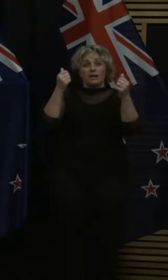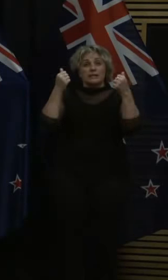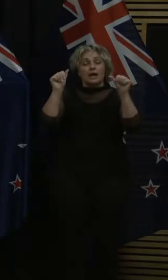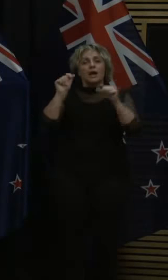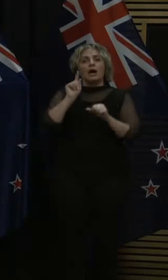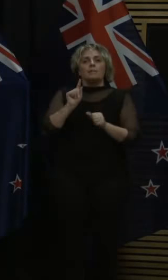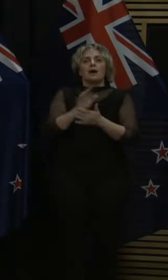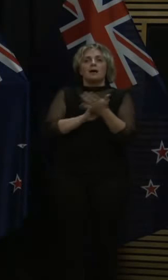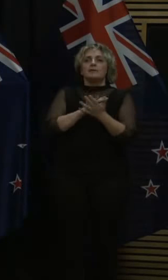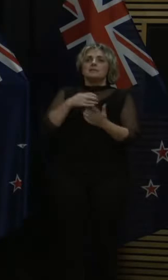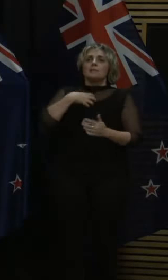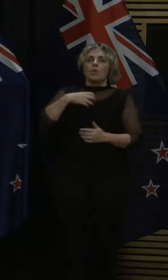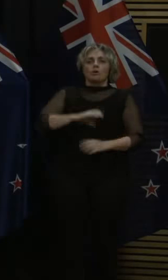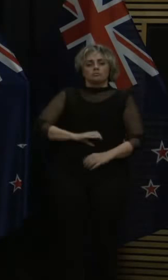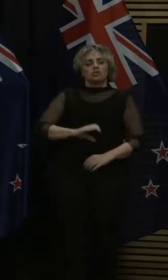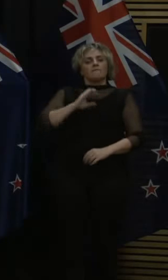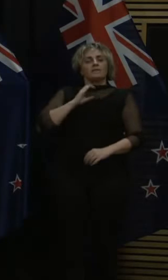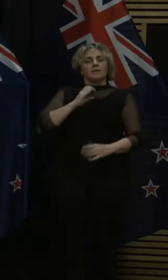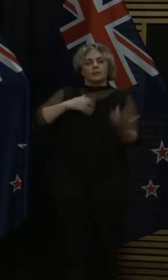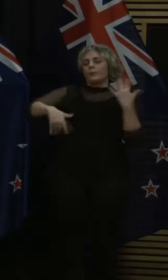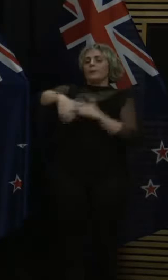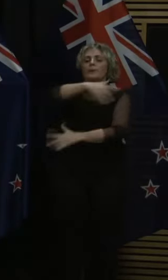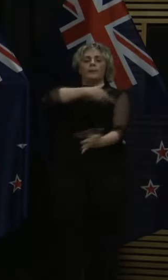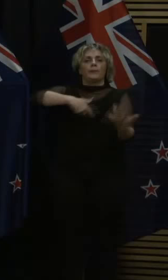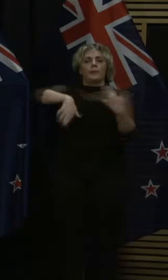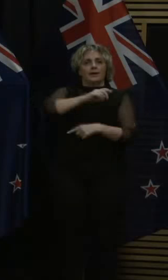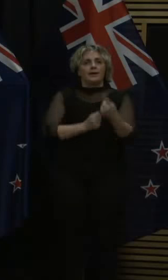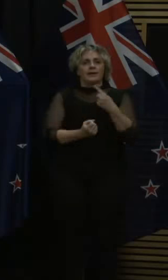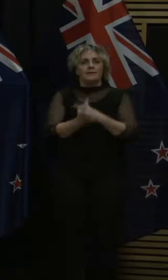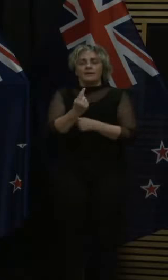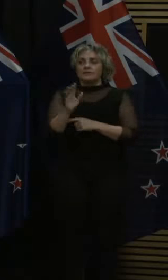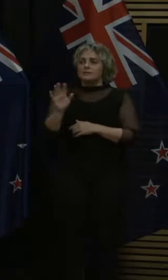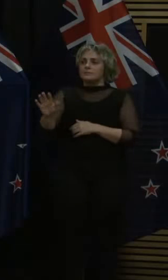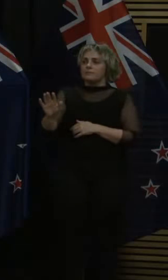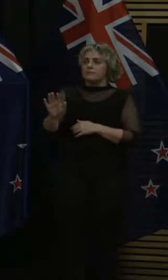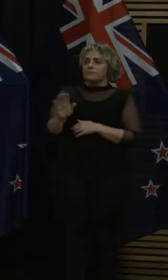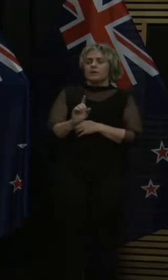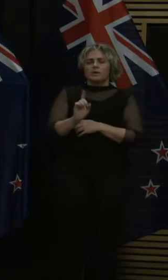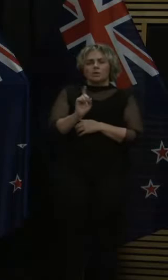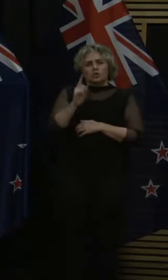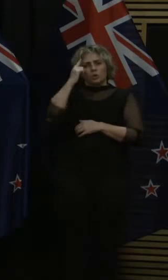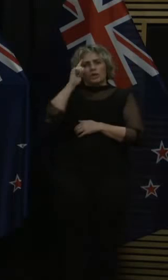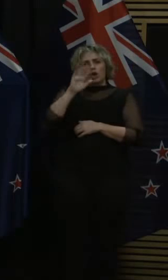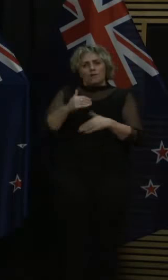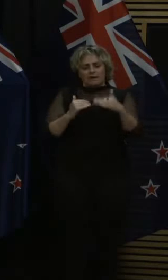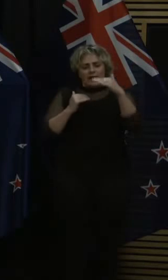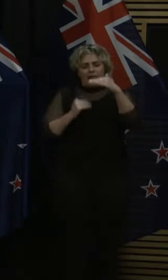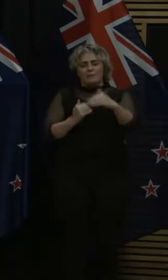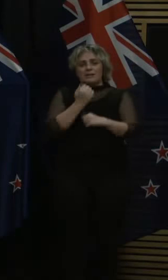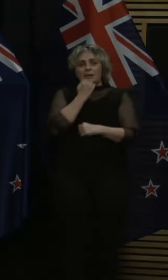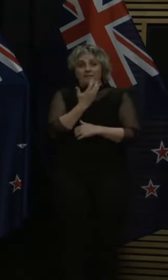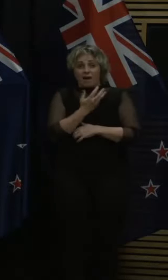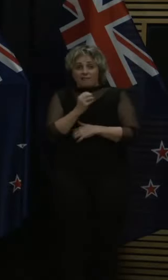And it just gives a greater degree of certainty.